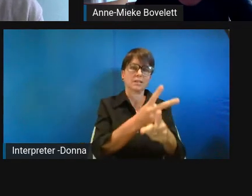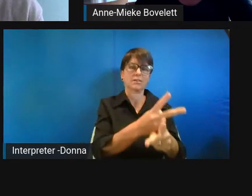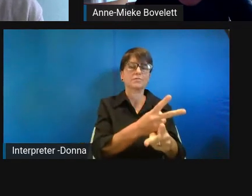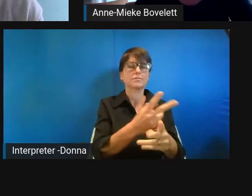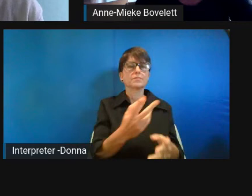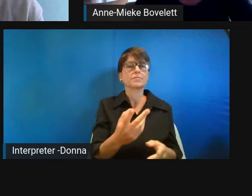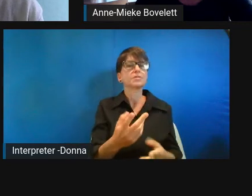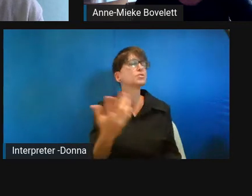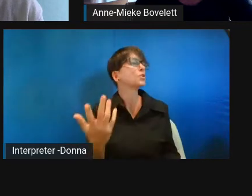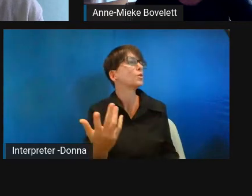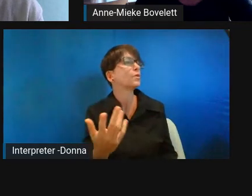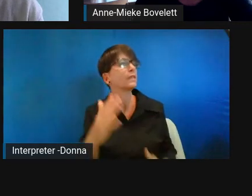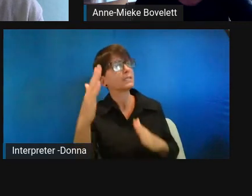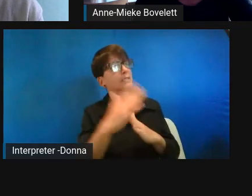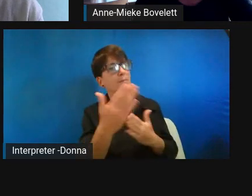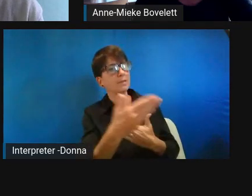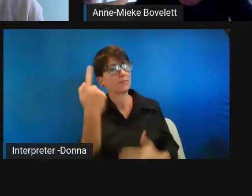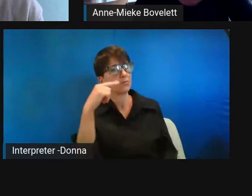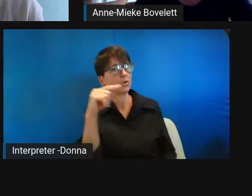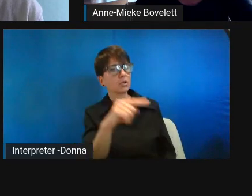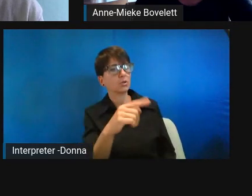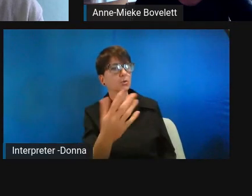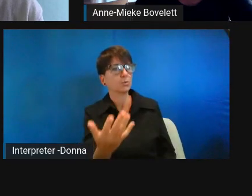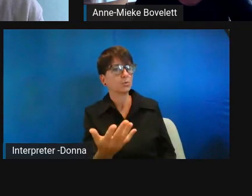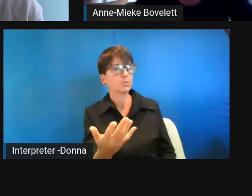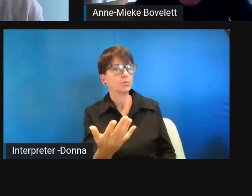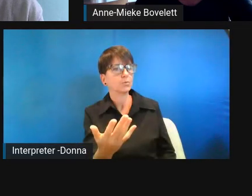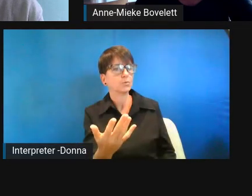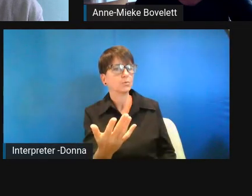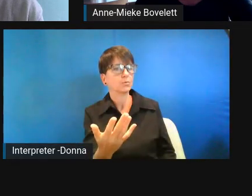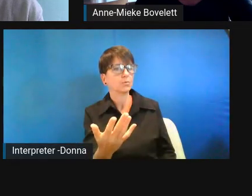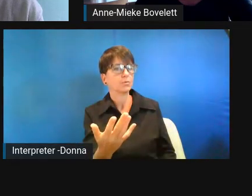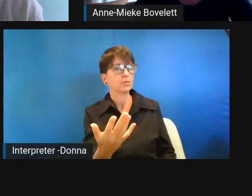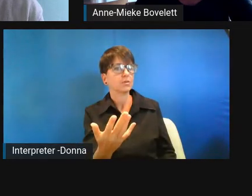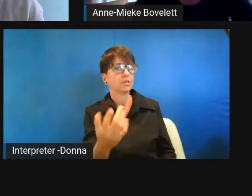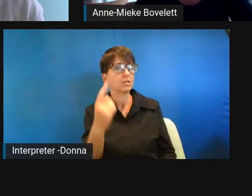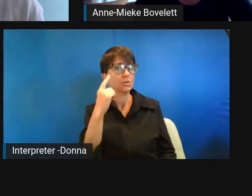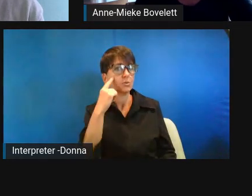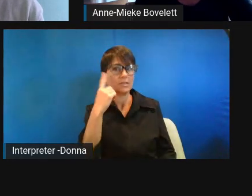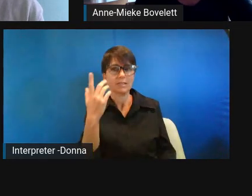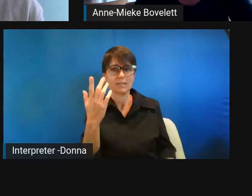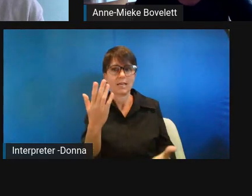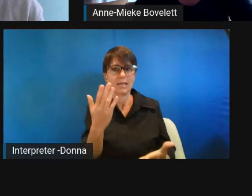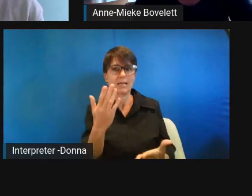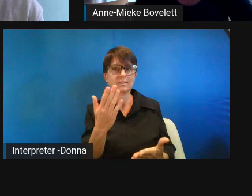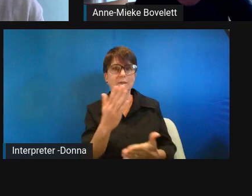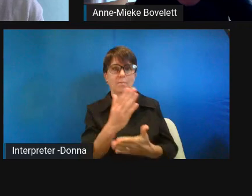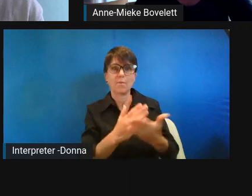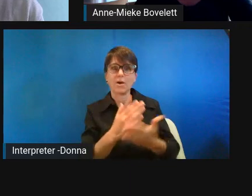Is it that shortcut that Tesco was missing, or am I [crosstalk] For me, yes.